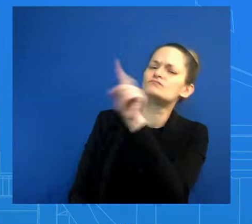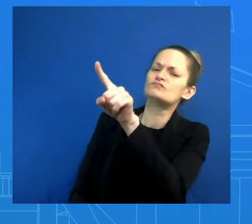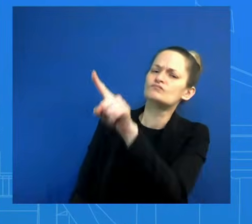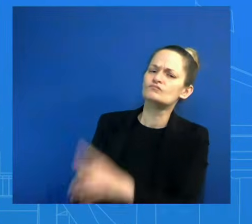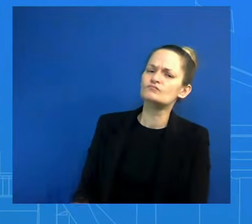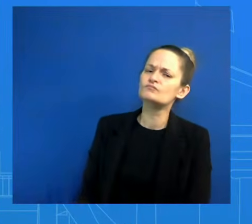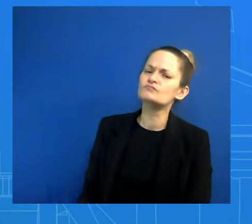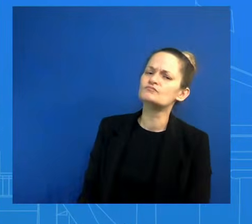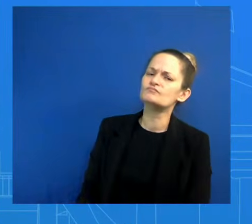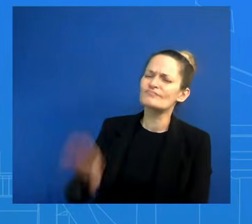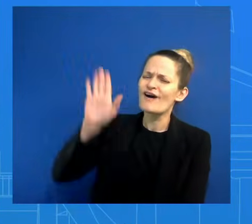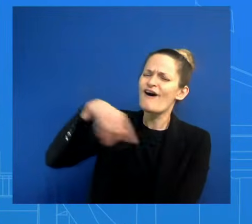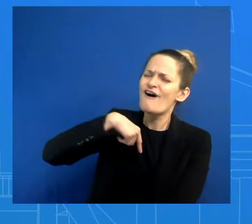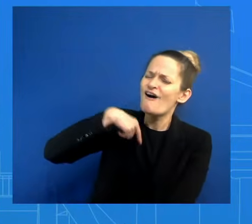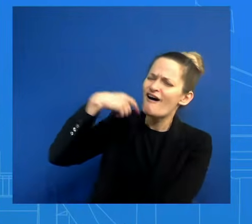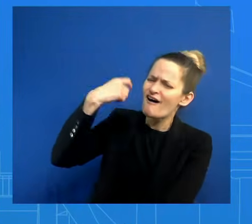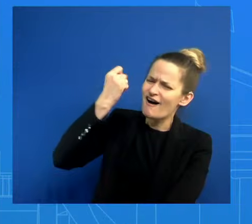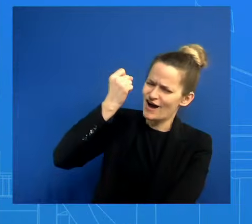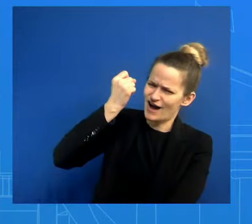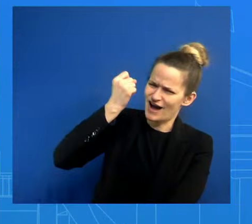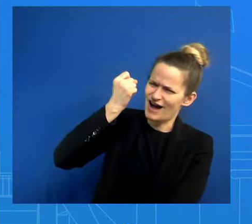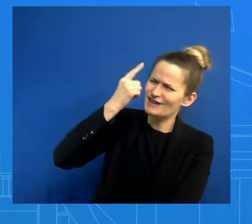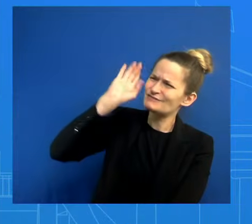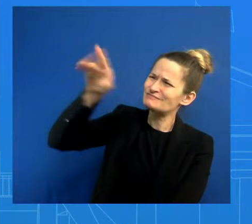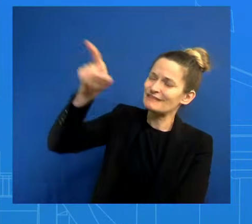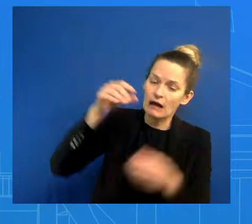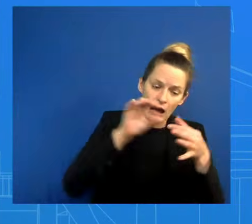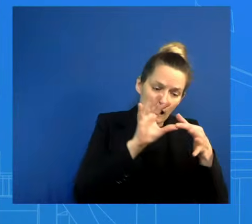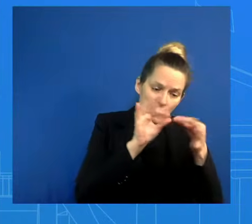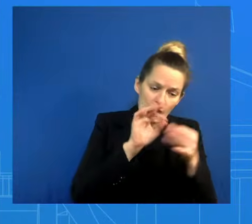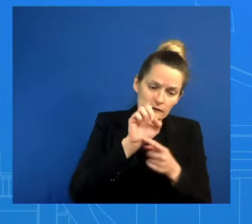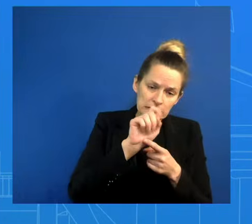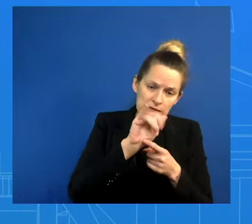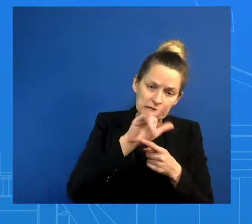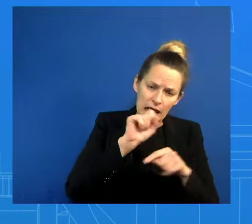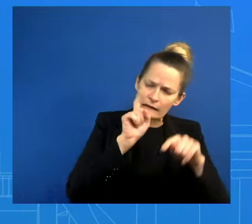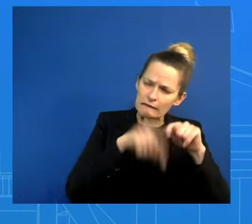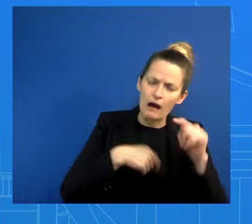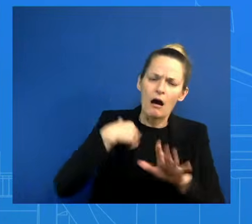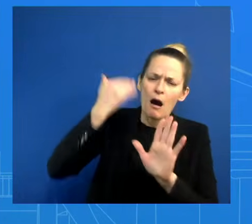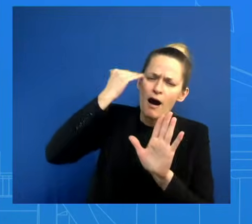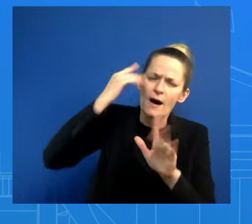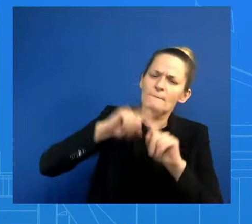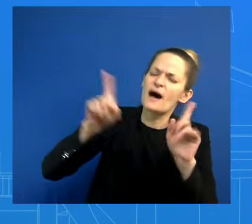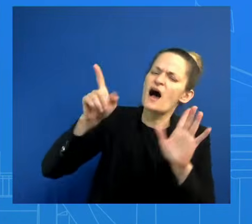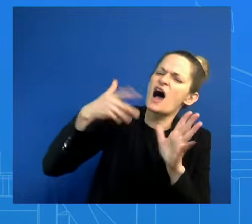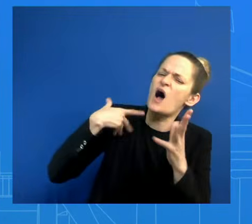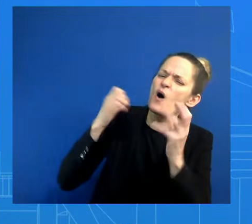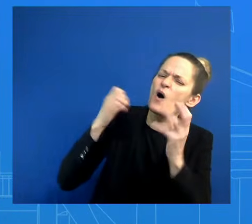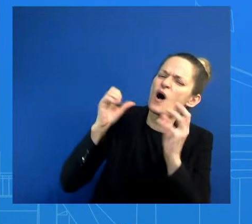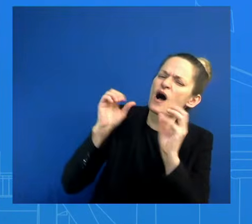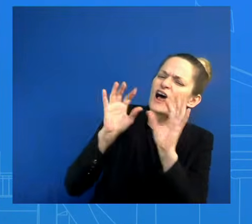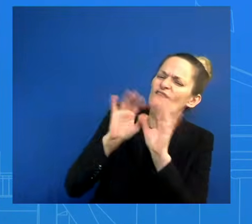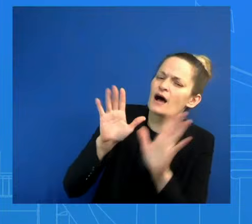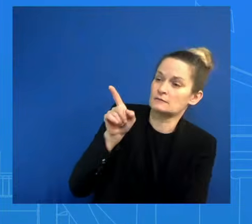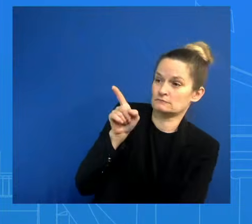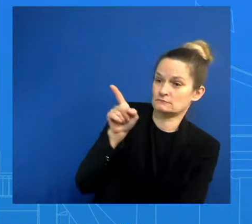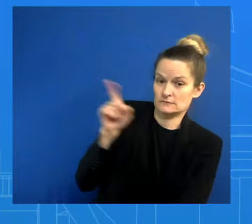Was the White House given a heads up that Senator Sinema was going to be -- Ms. Jean-Pierre: I'm -- I'm just not going to go into details. The Press: Did you learn of this from public reporting? Ms. Jean-Pierre: I'm just not going to go into details on any private conversation that we have.